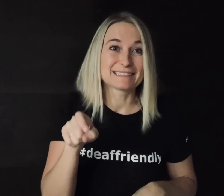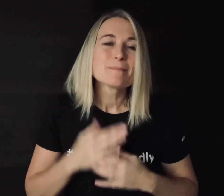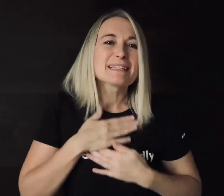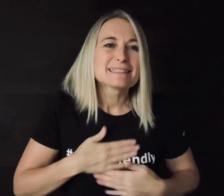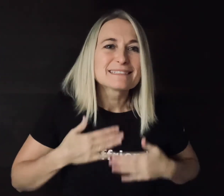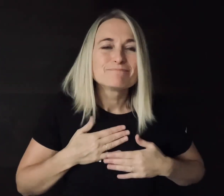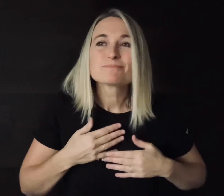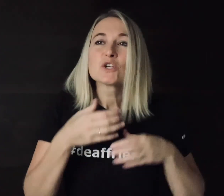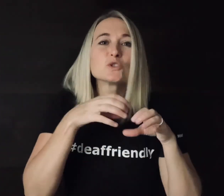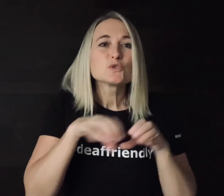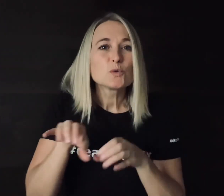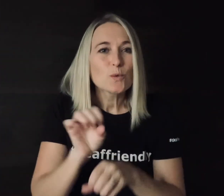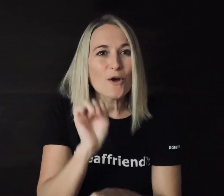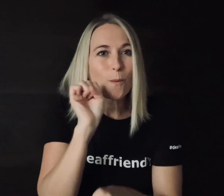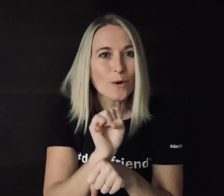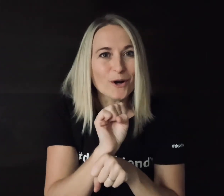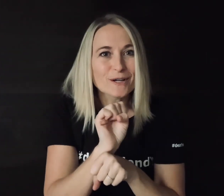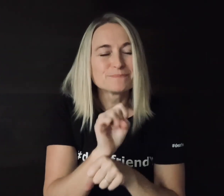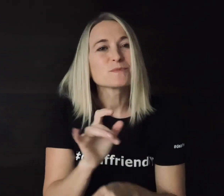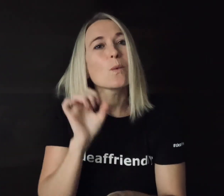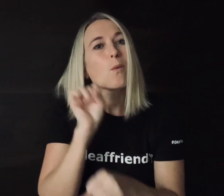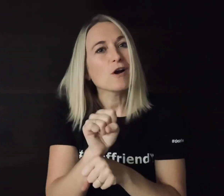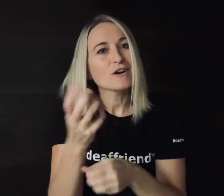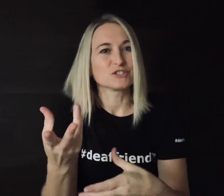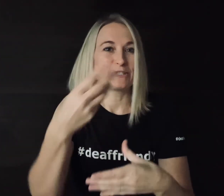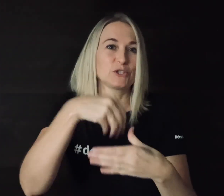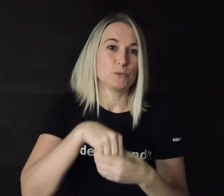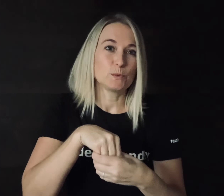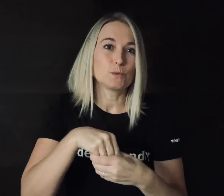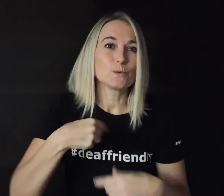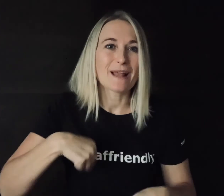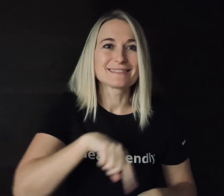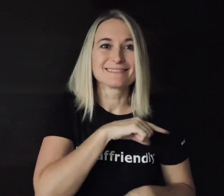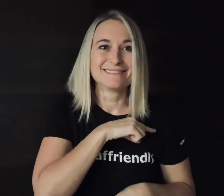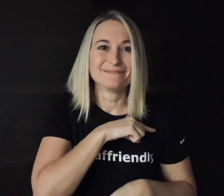So, please do the work. WORK to INCLUDE us.